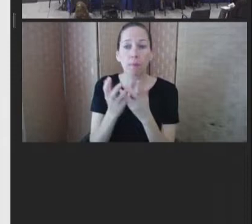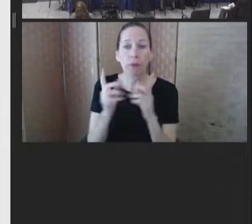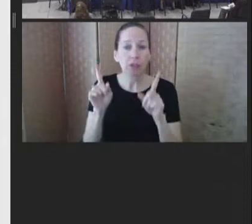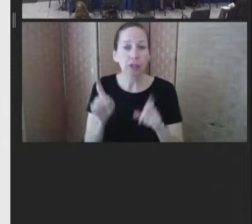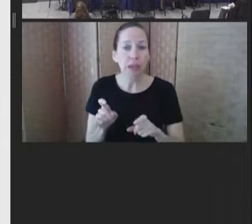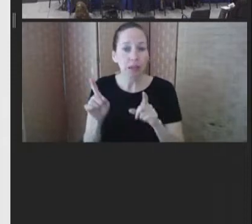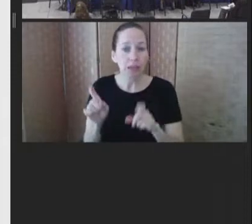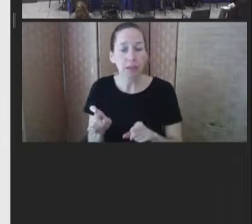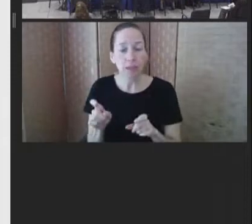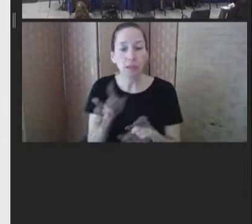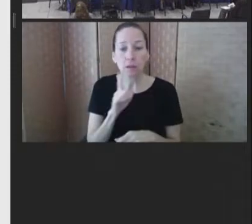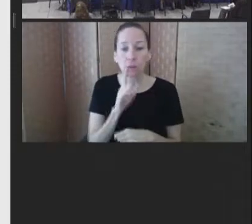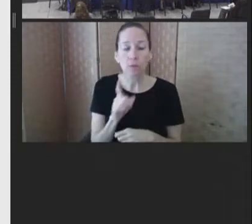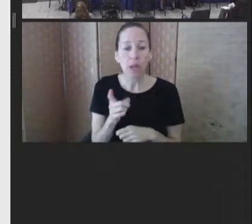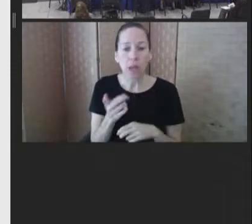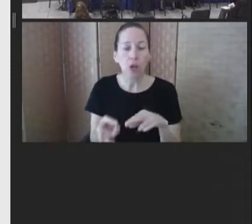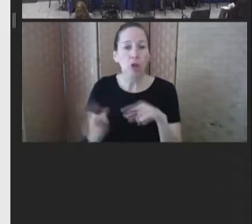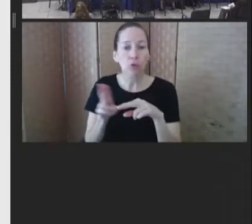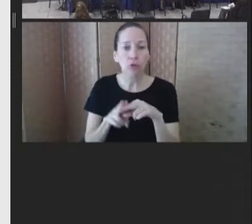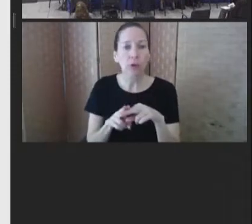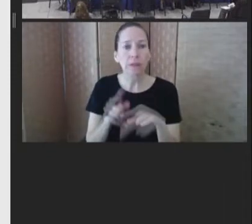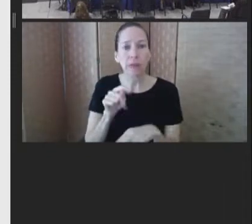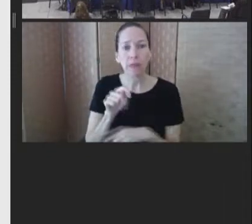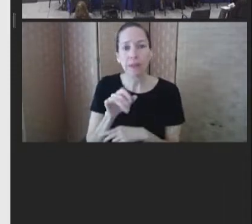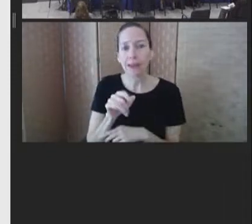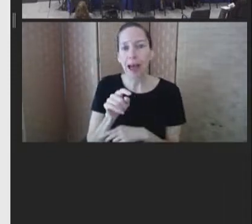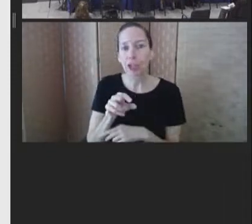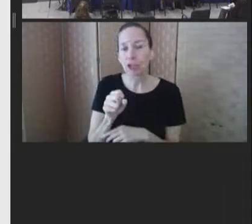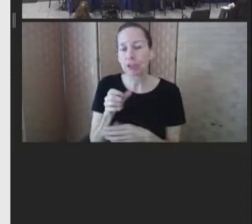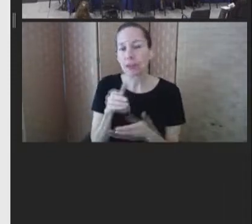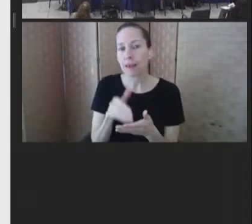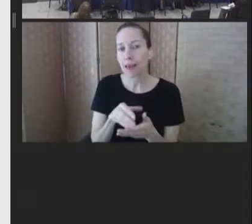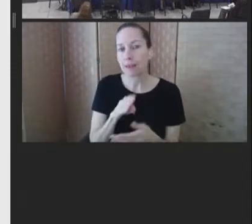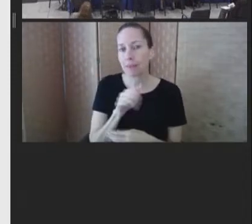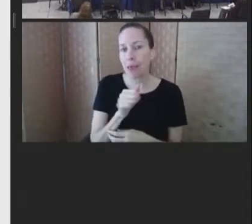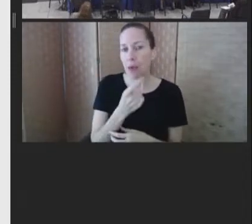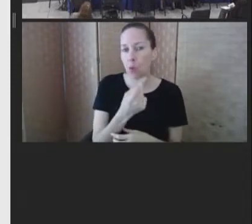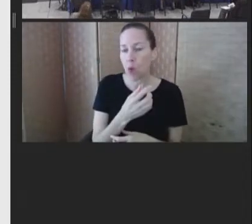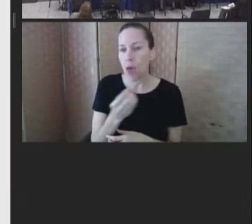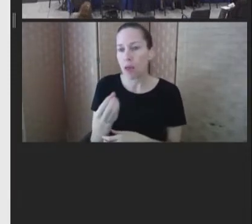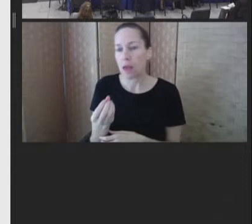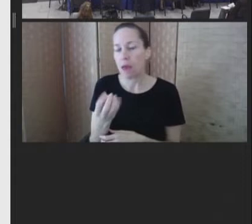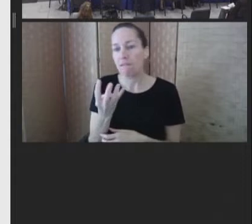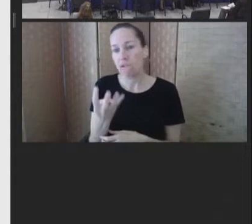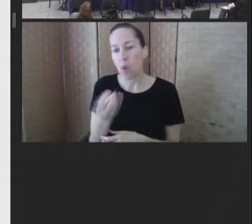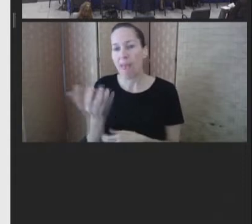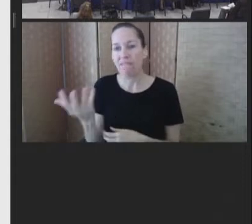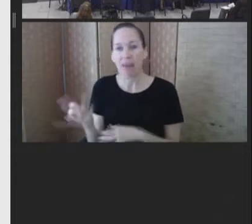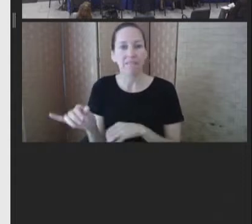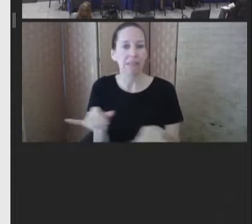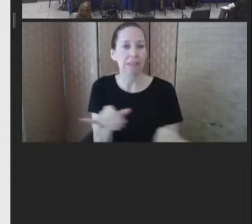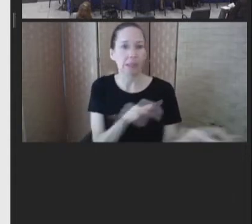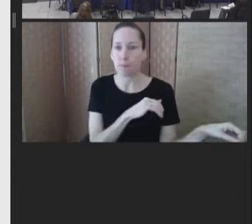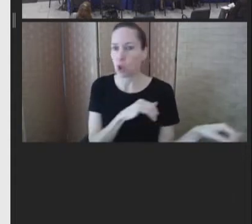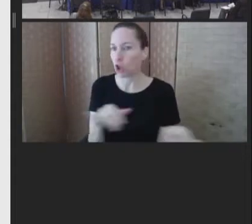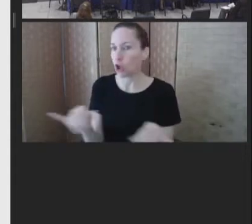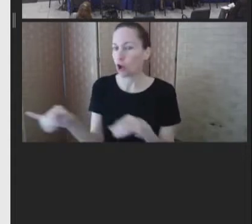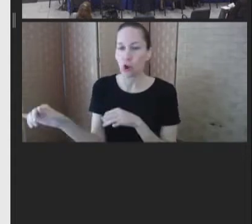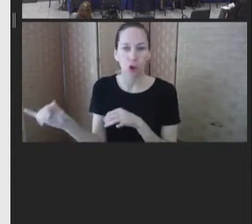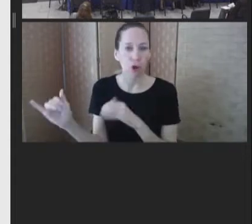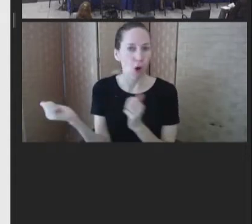really increased titers against BA.4/BA.5 similarly. Next slide. This is, again, our focus